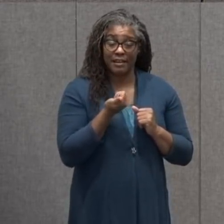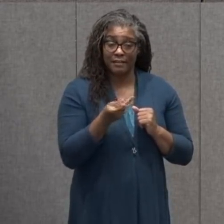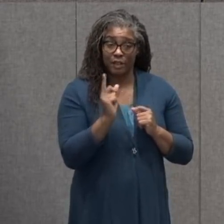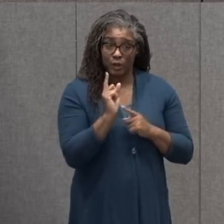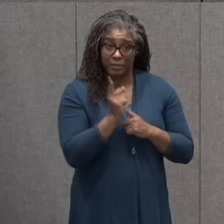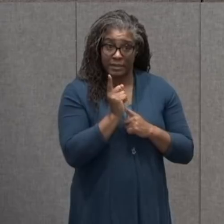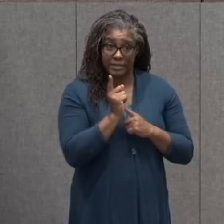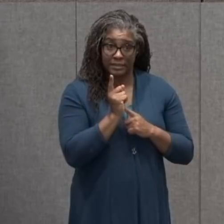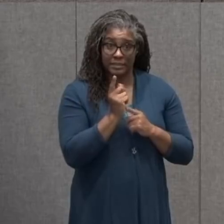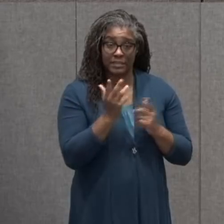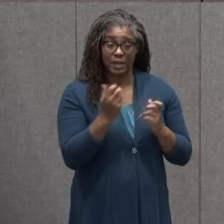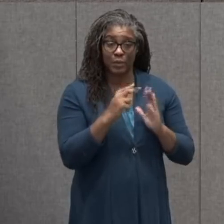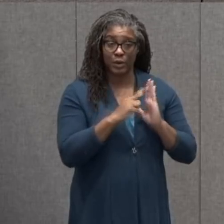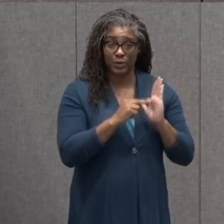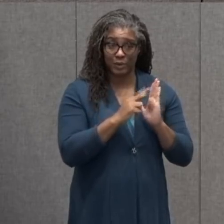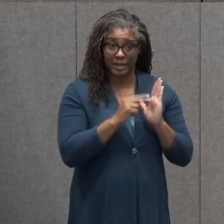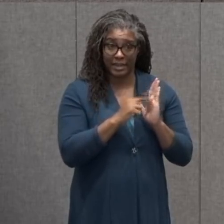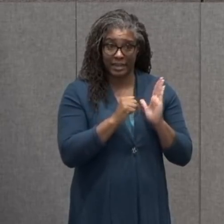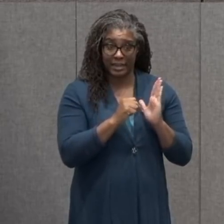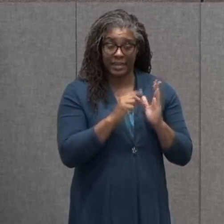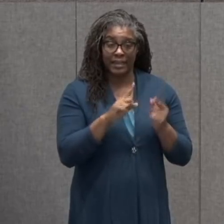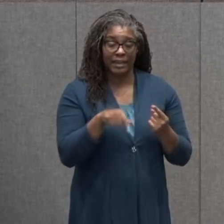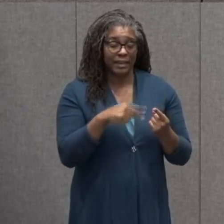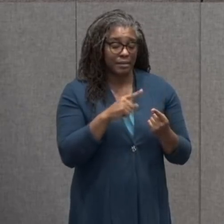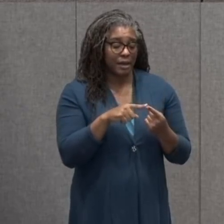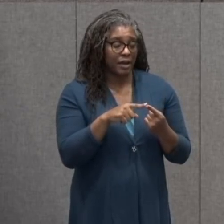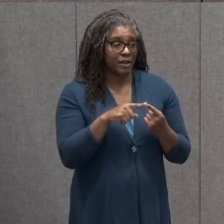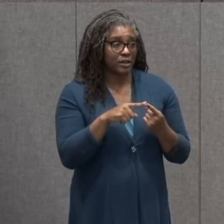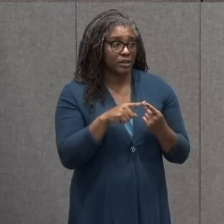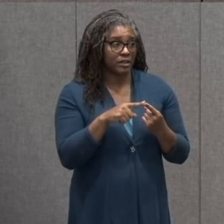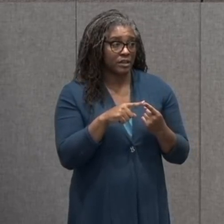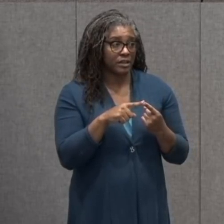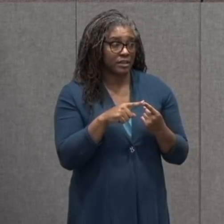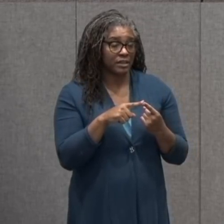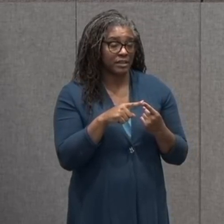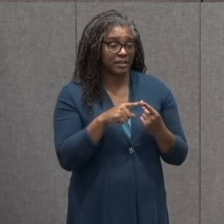I'd like to read to you about one of my favorite elements